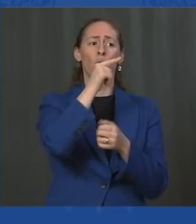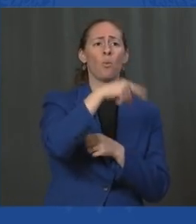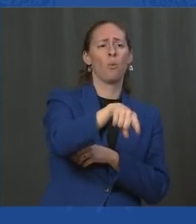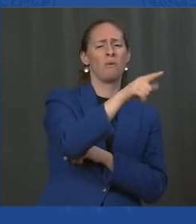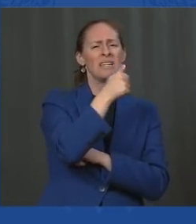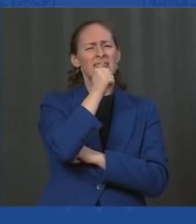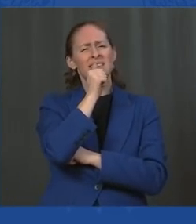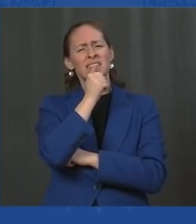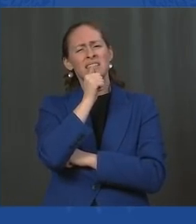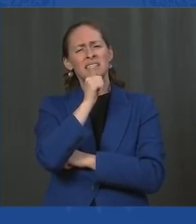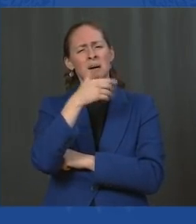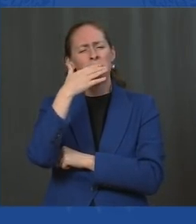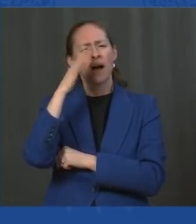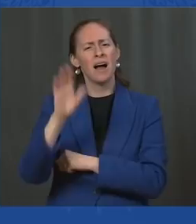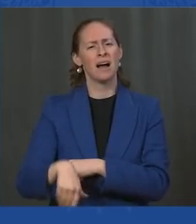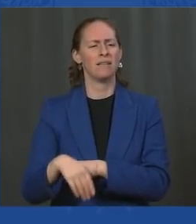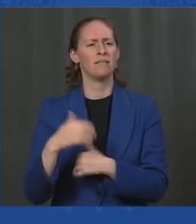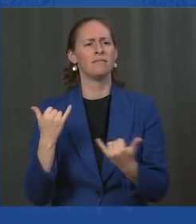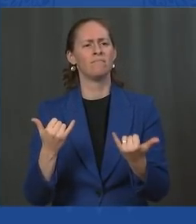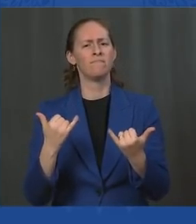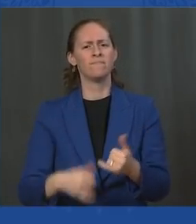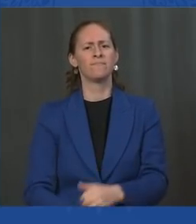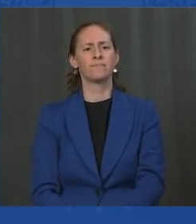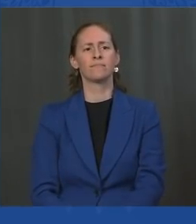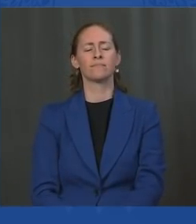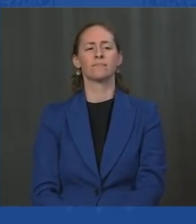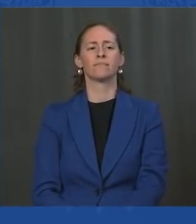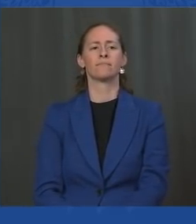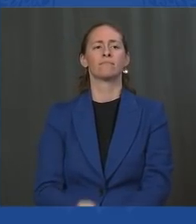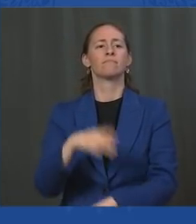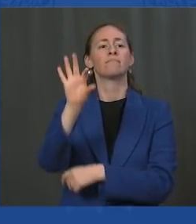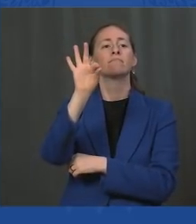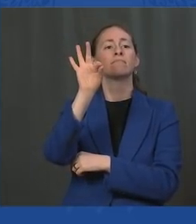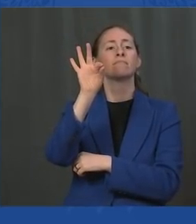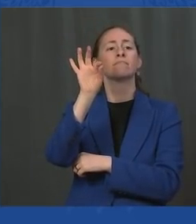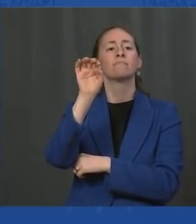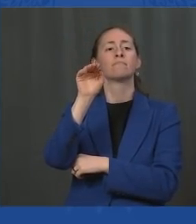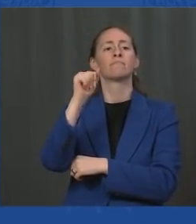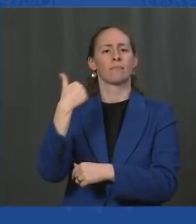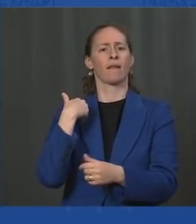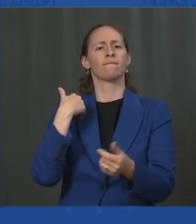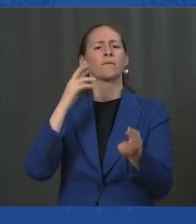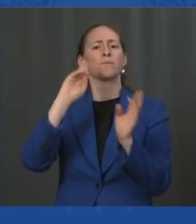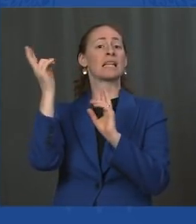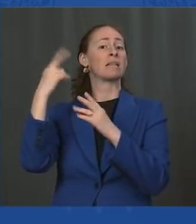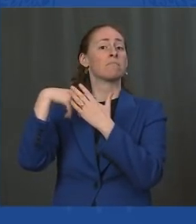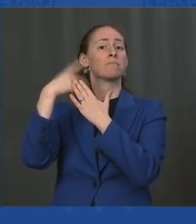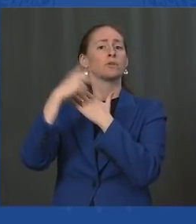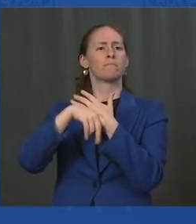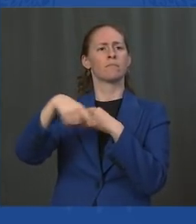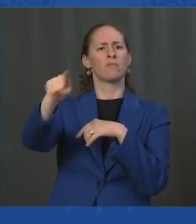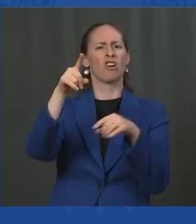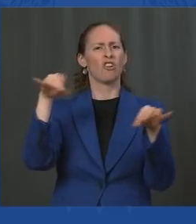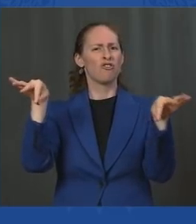Here's the deal: FEMA is providing critical need assistance, for example, to help with the hotel bill you racked up